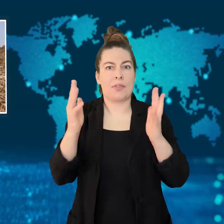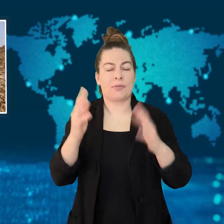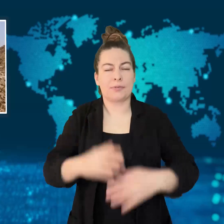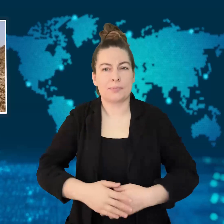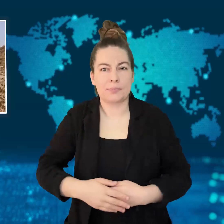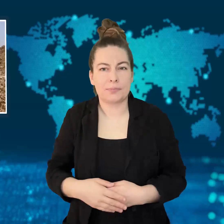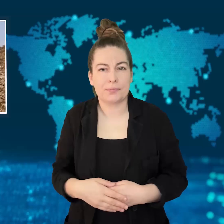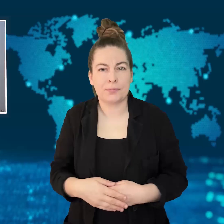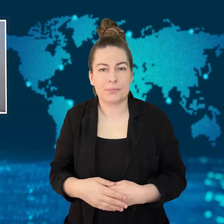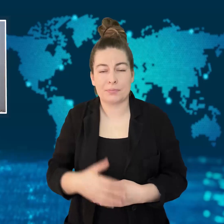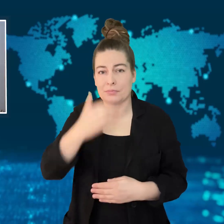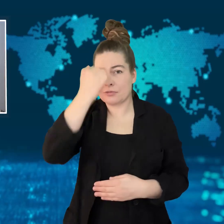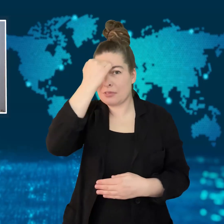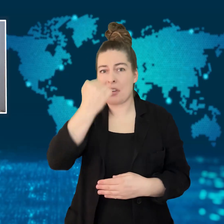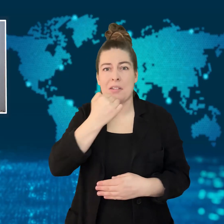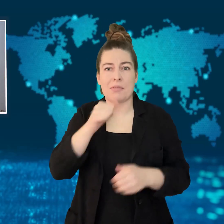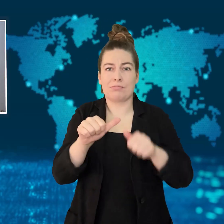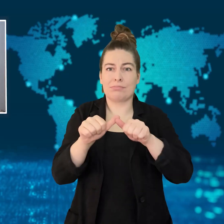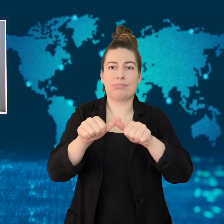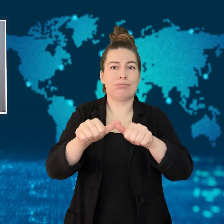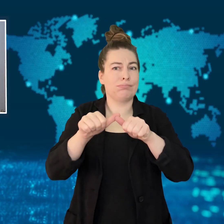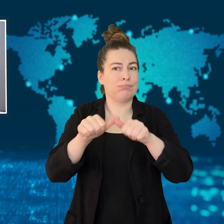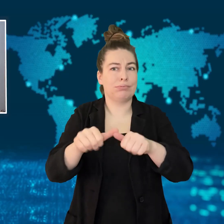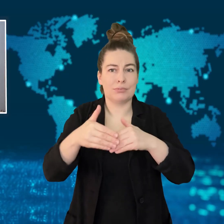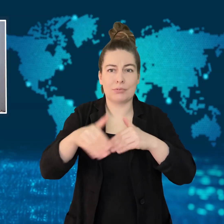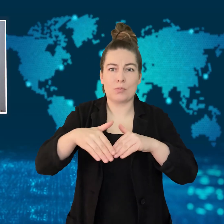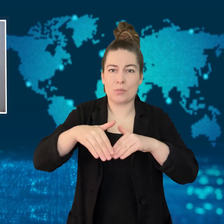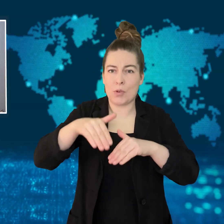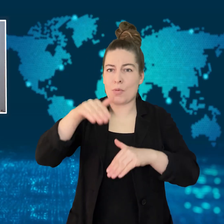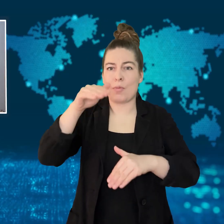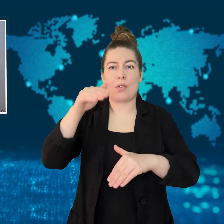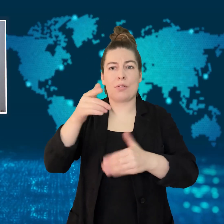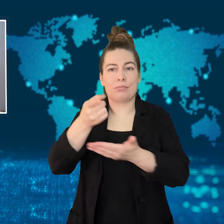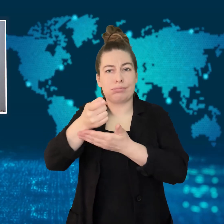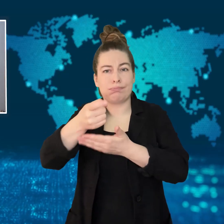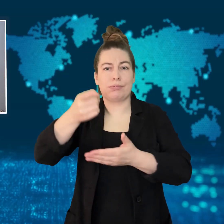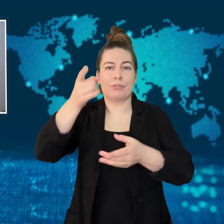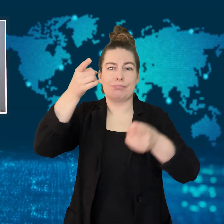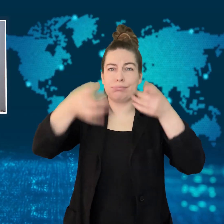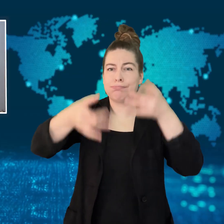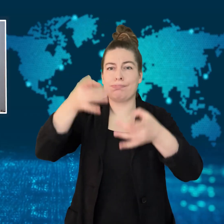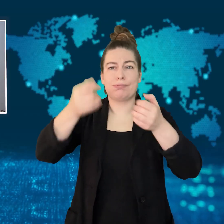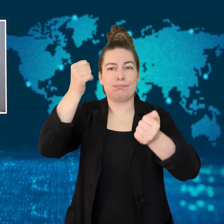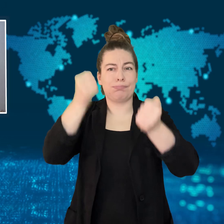are still alive.